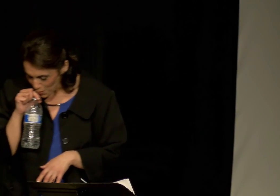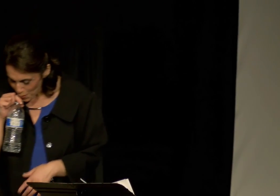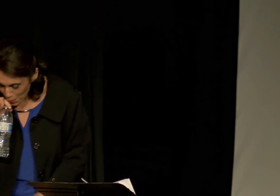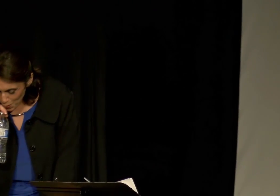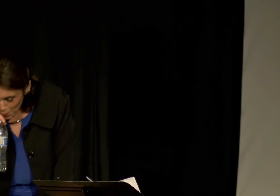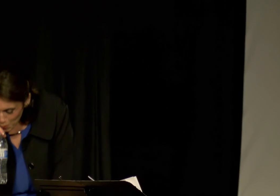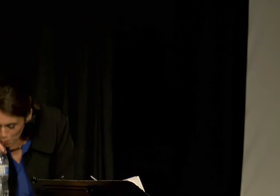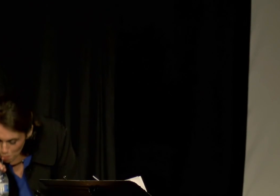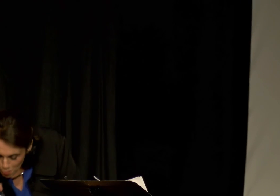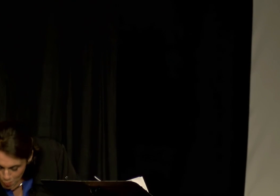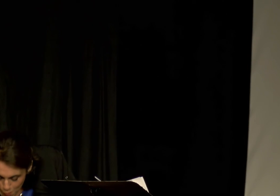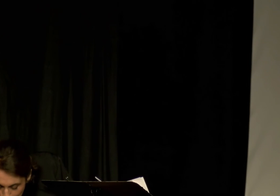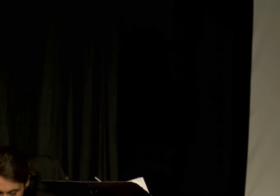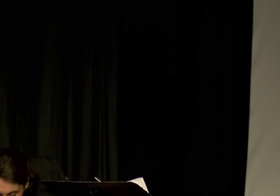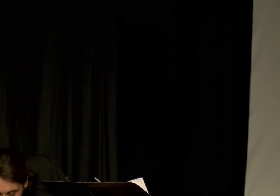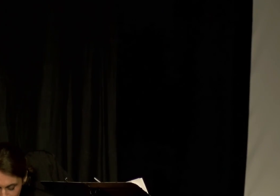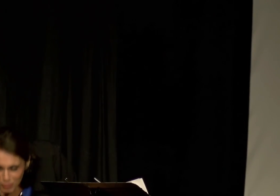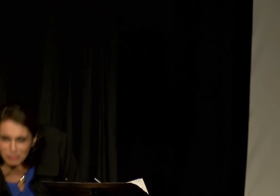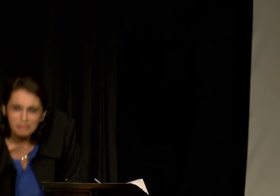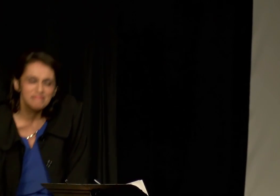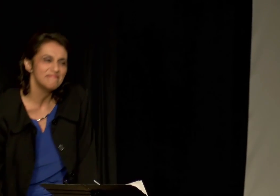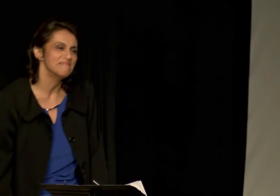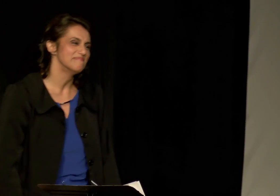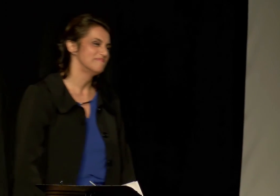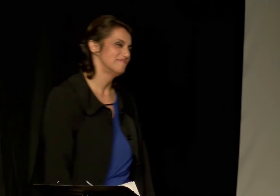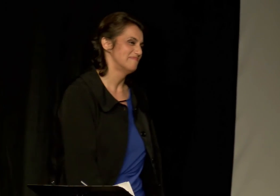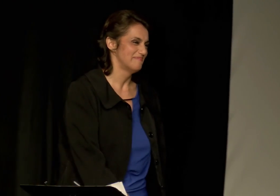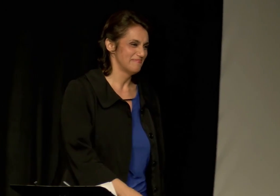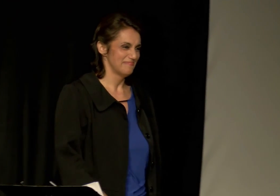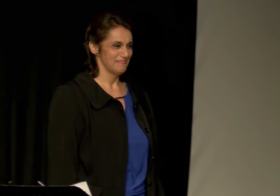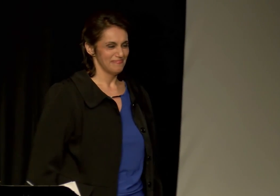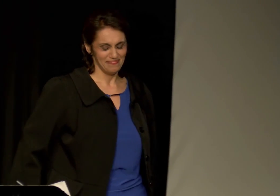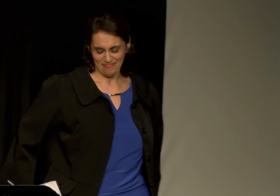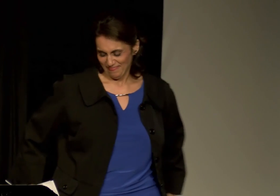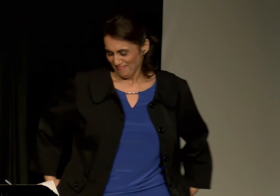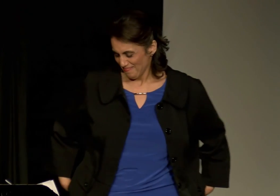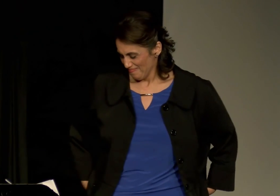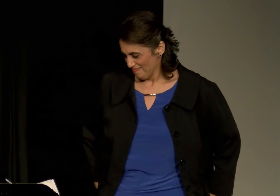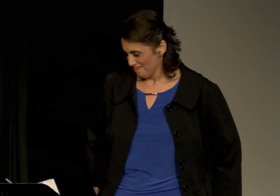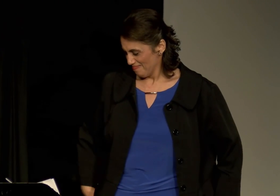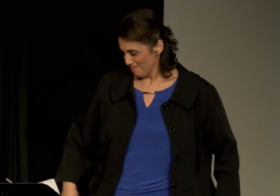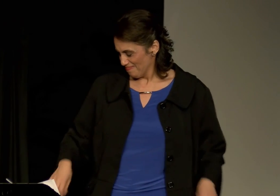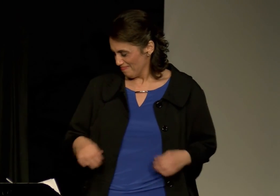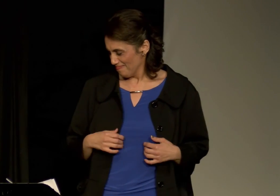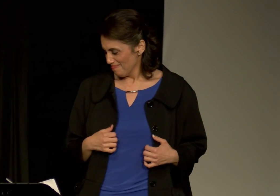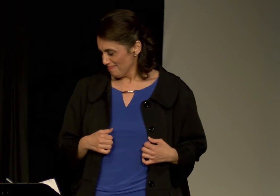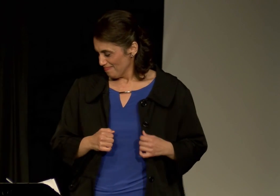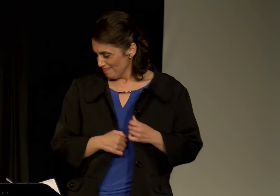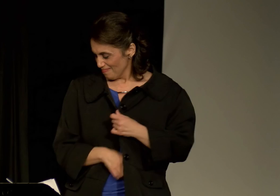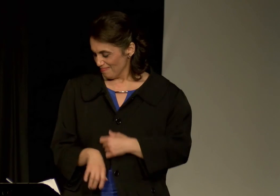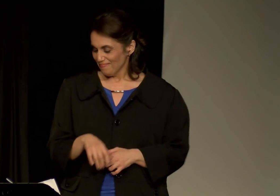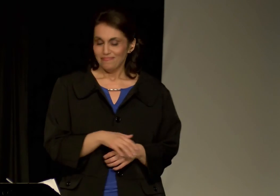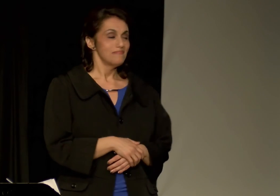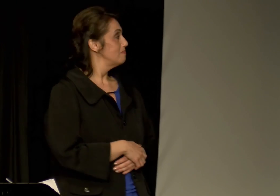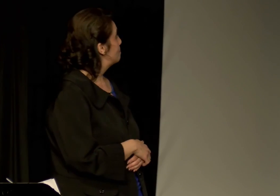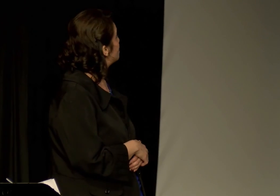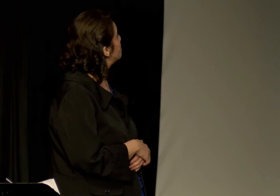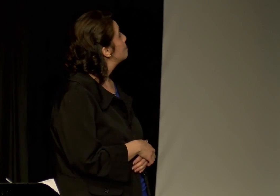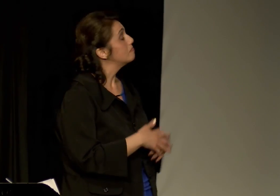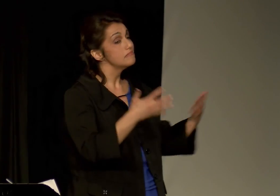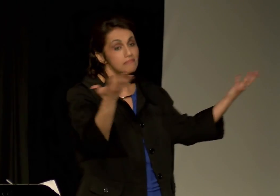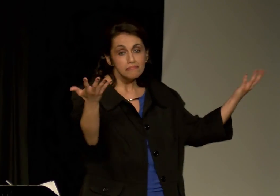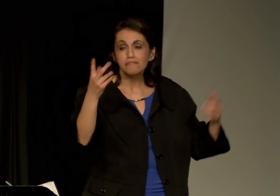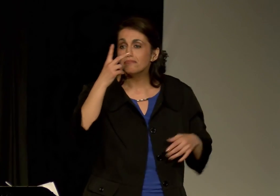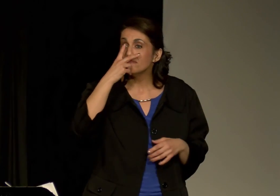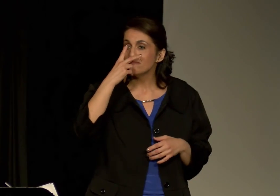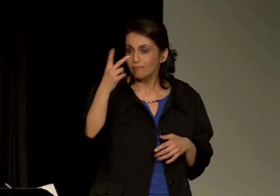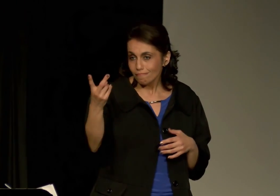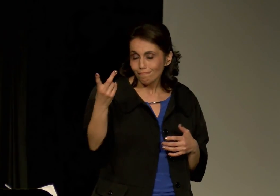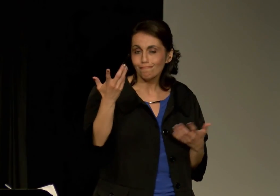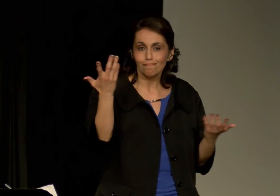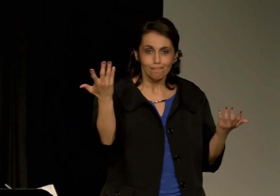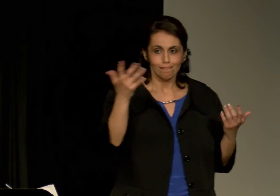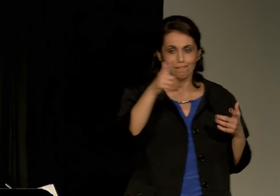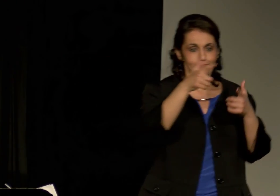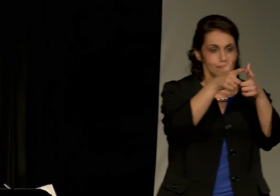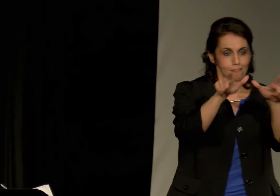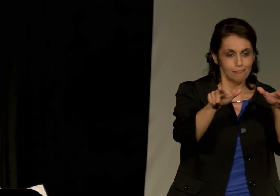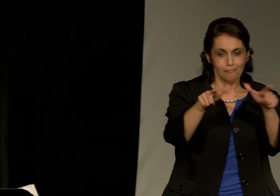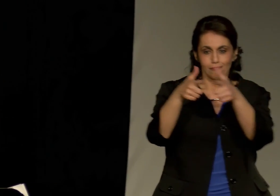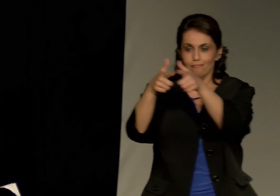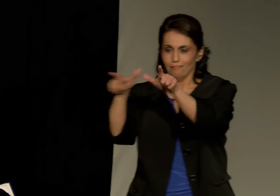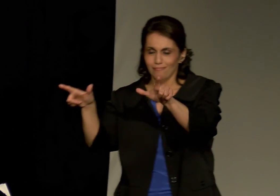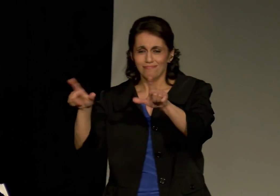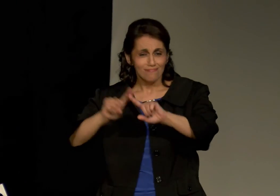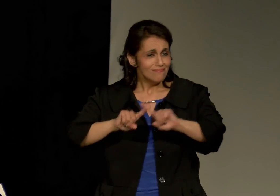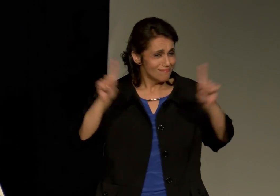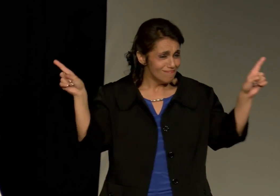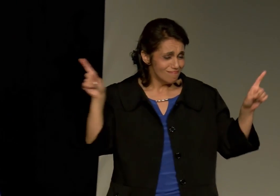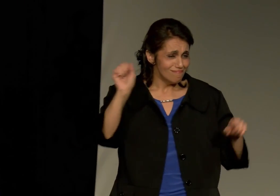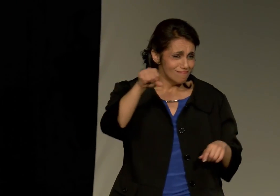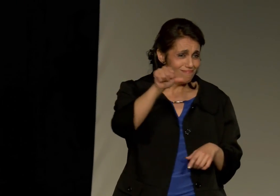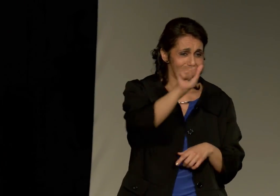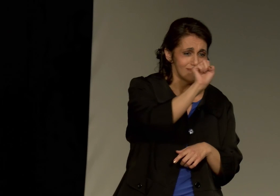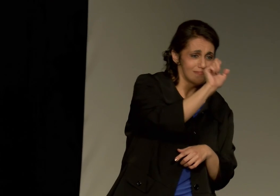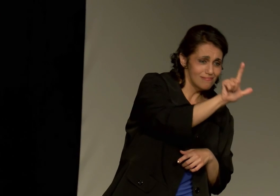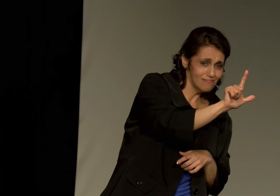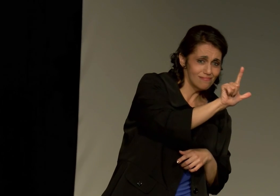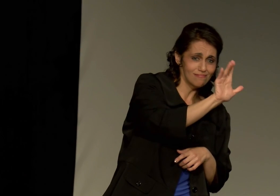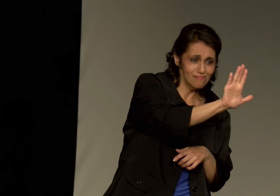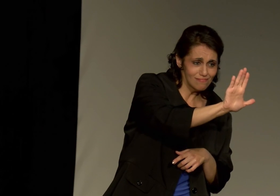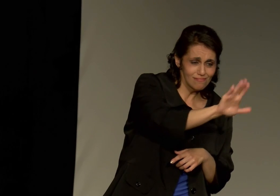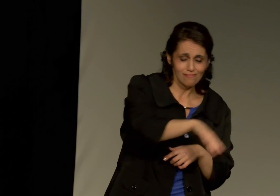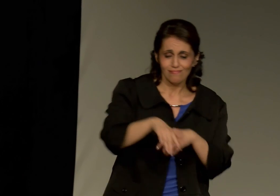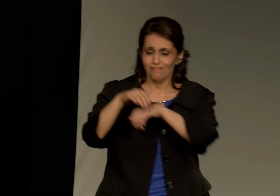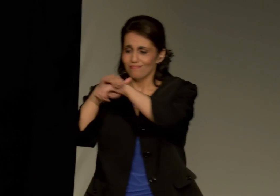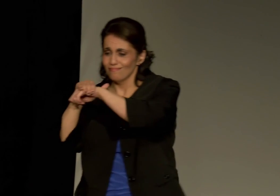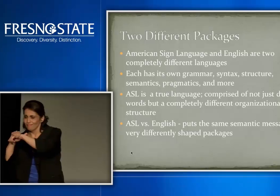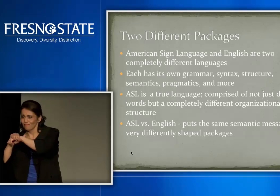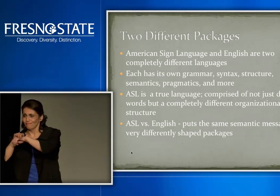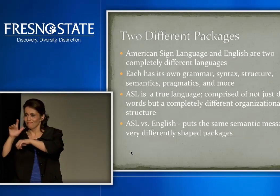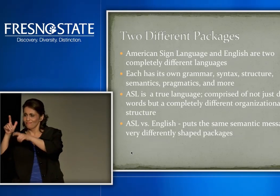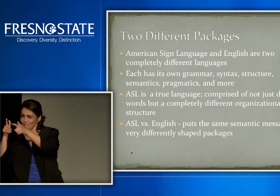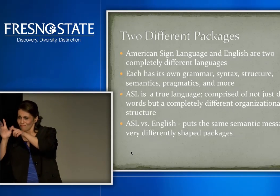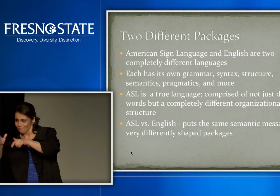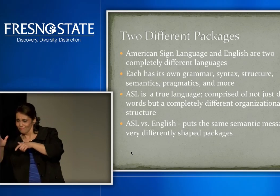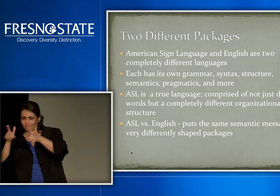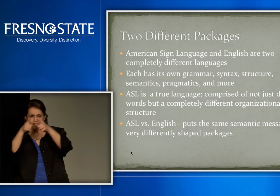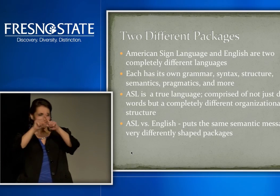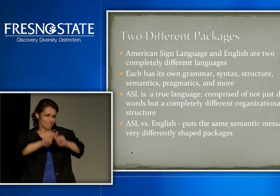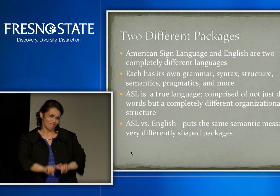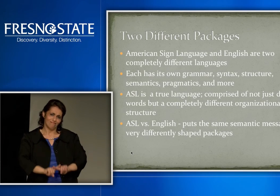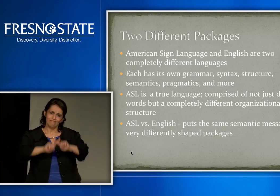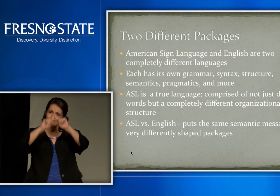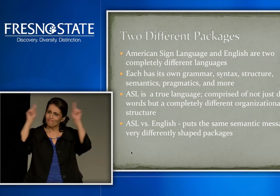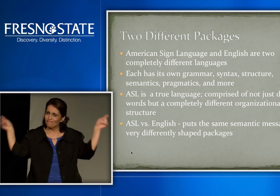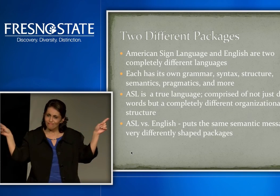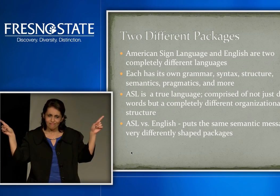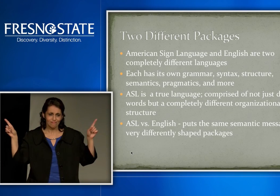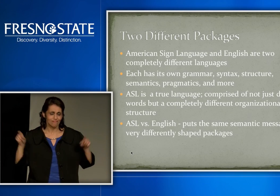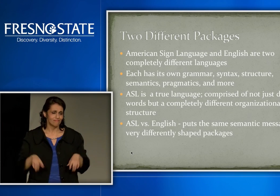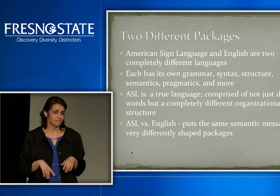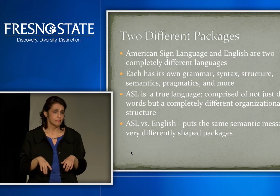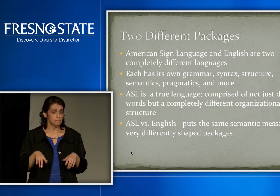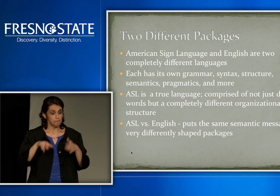[pause] Two different languages, American Sign Language and English.